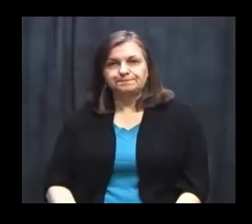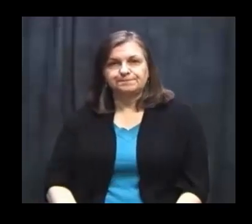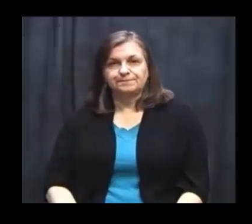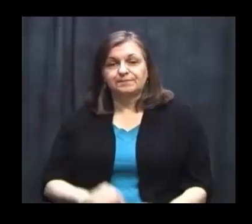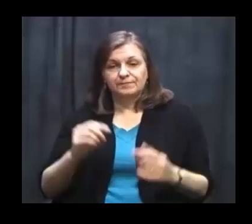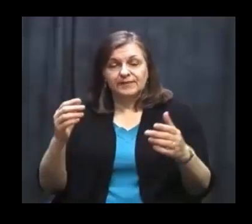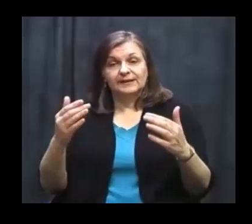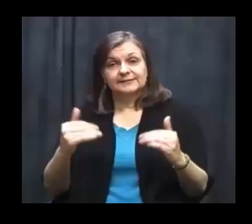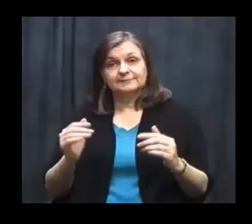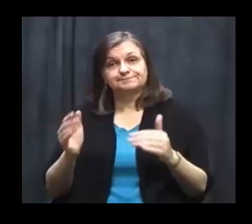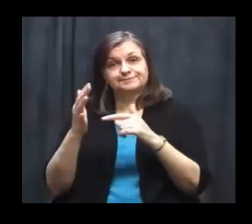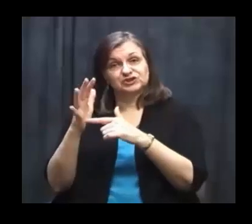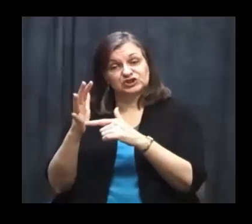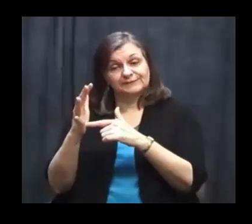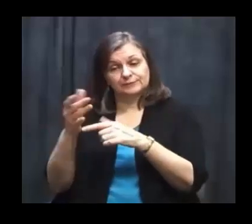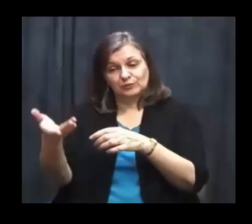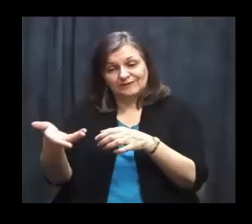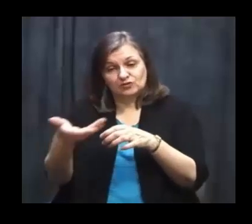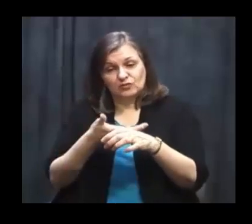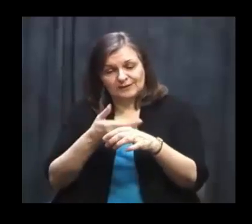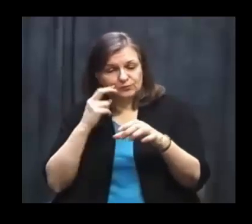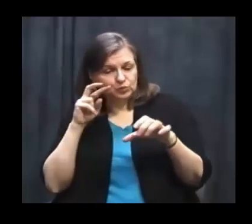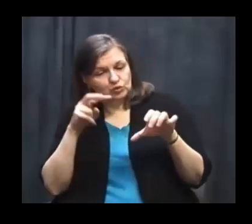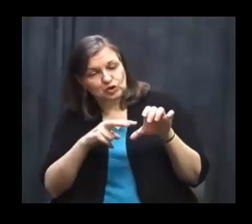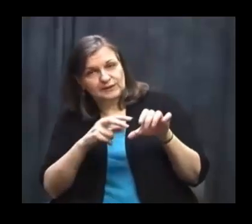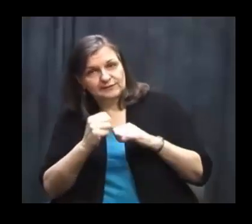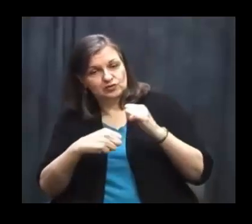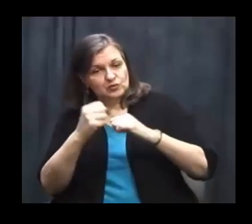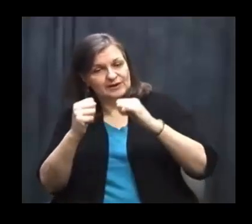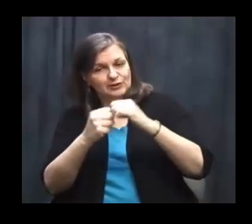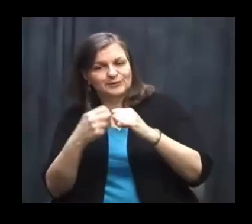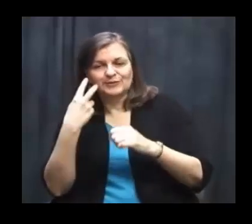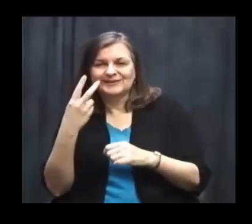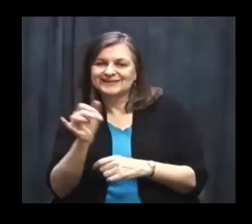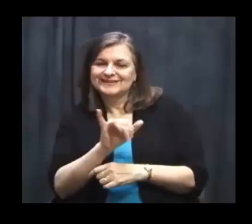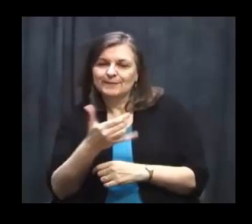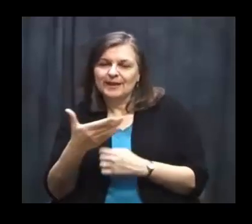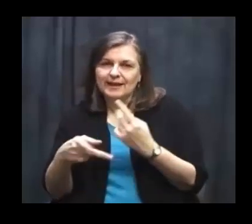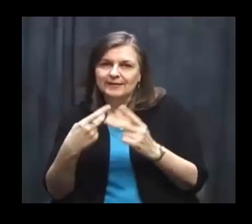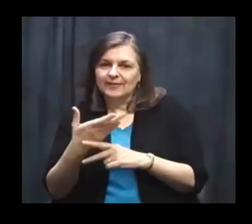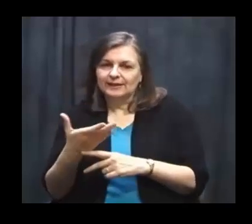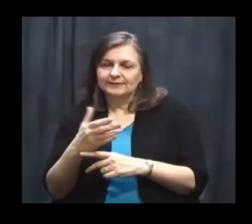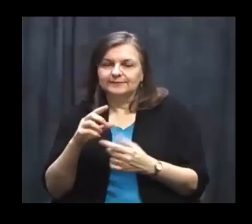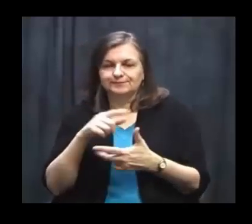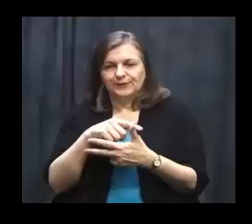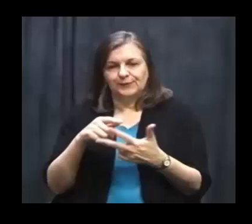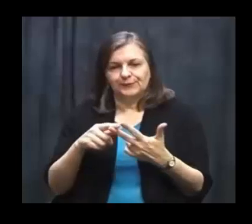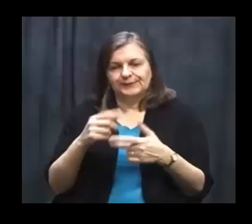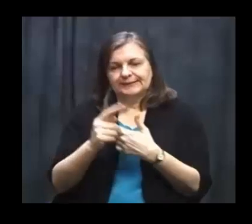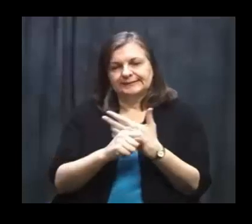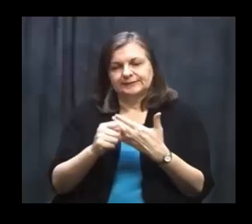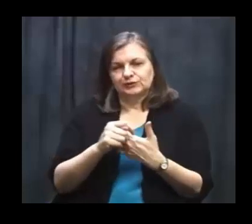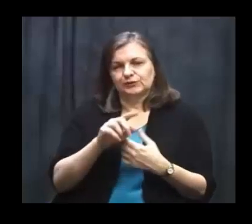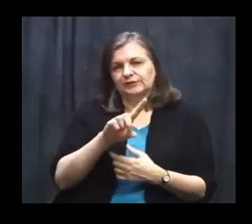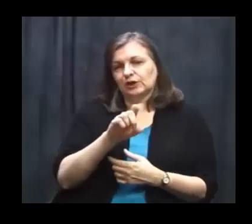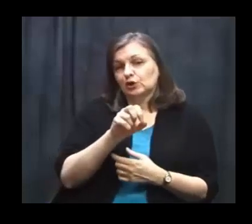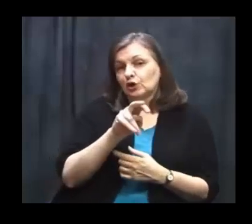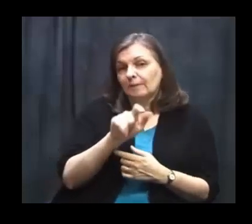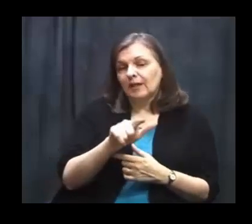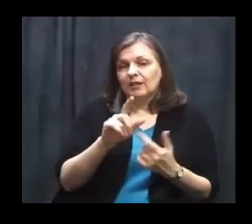if we actually take a cross section of a leaf and considered the structures close up we see the same things